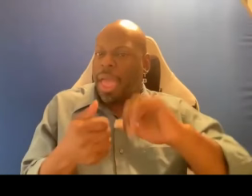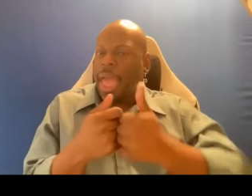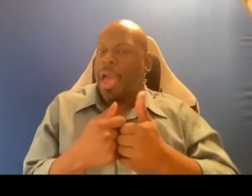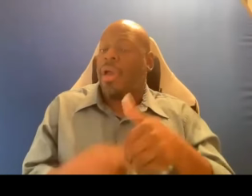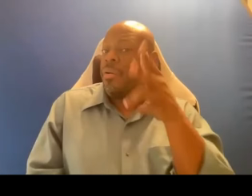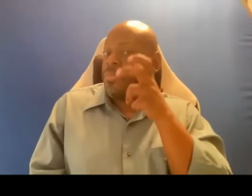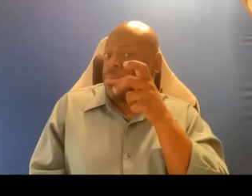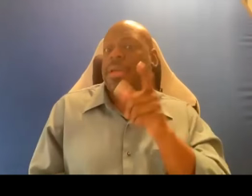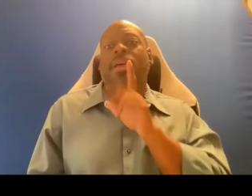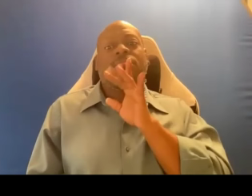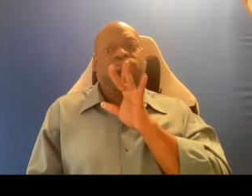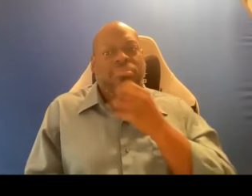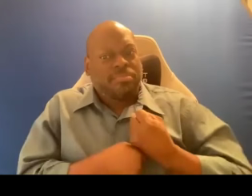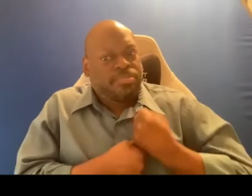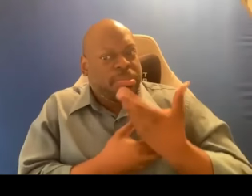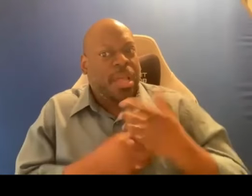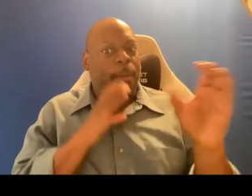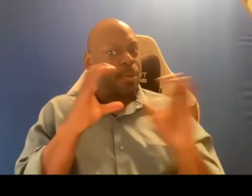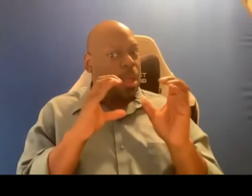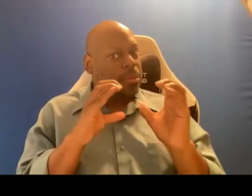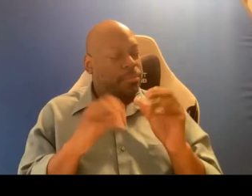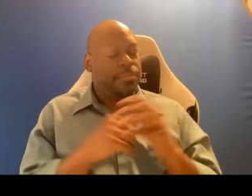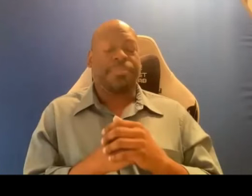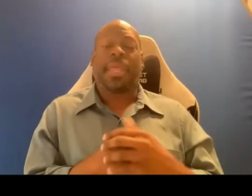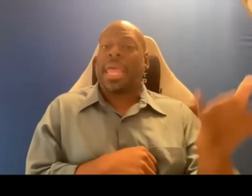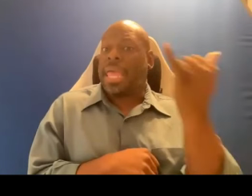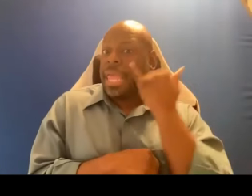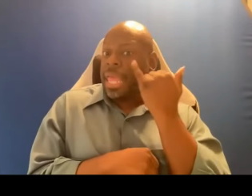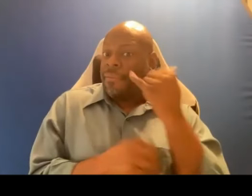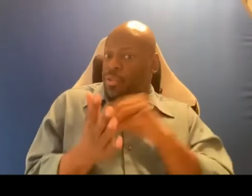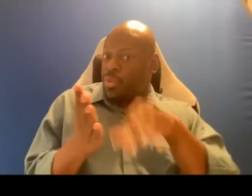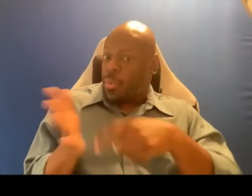Should the student also require an Educational Interpreter, he or she would focus on using